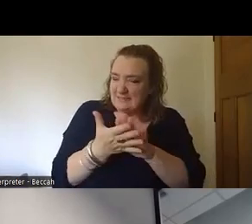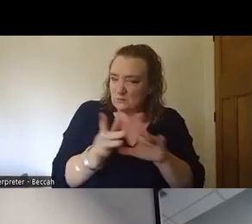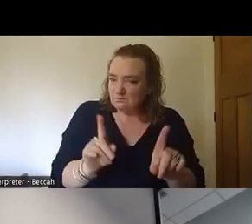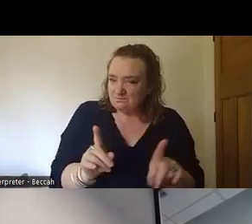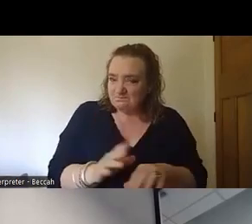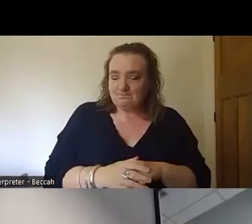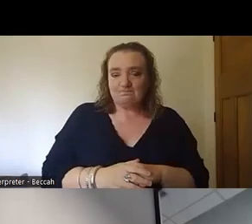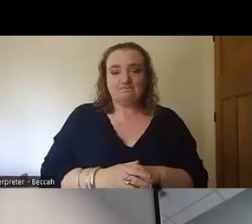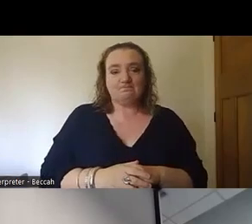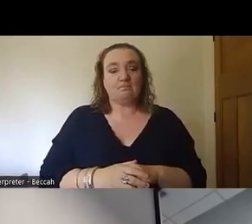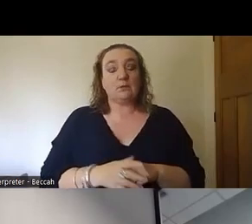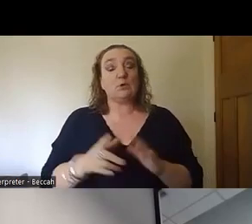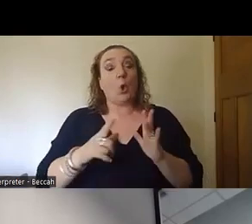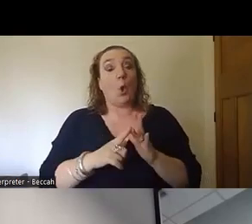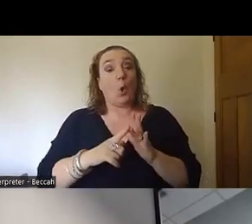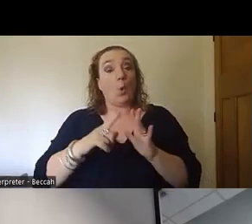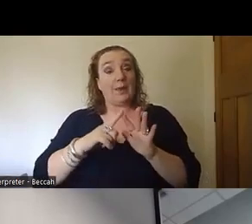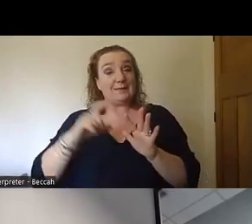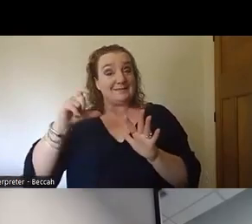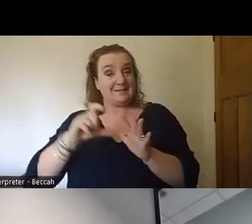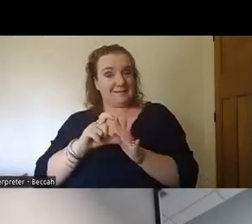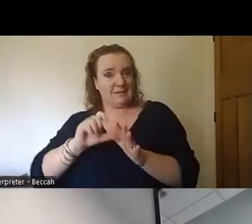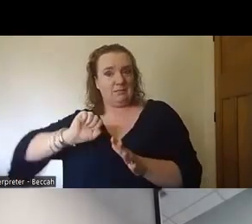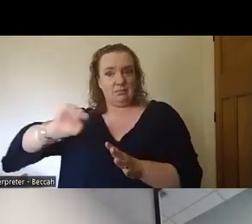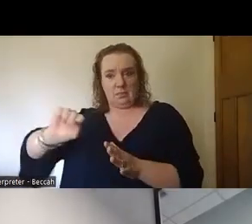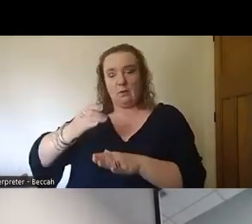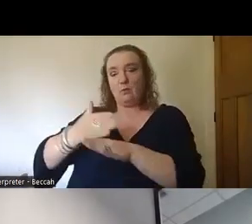on adapting curriculum and to bridge equity gaps,